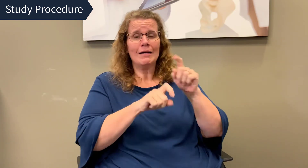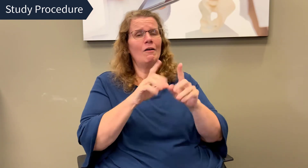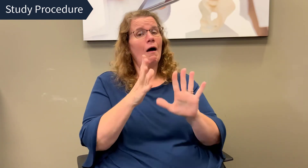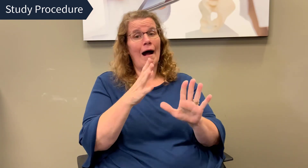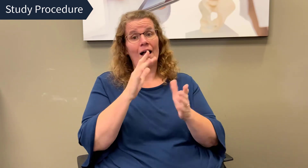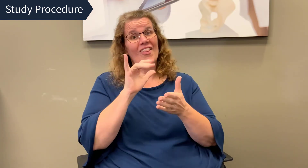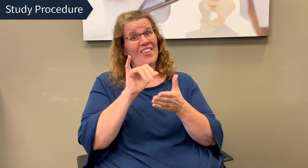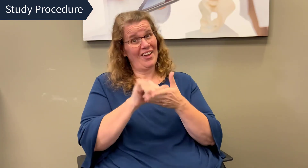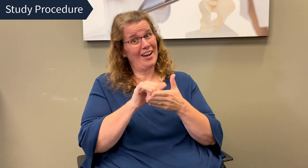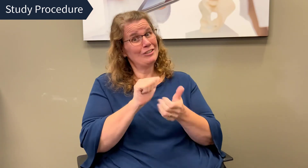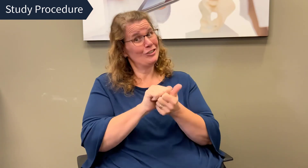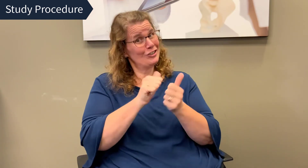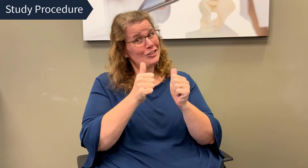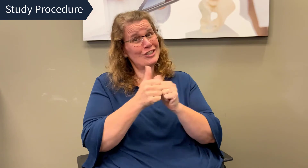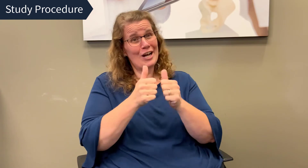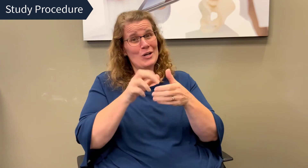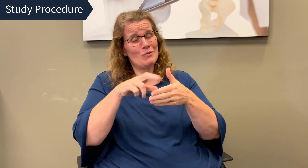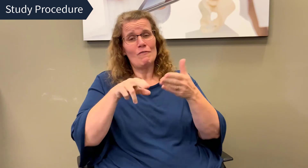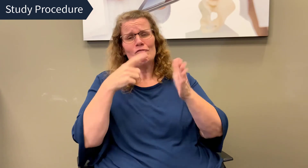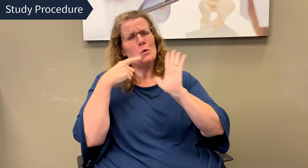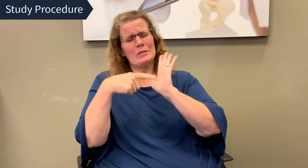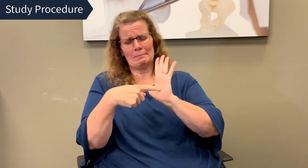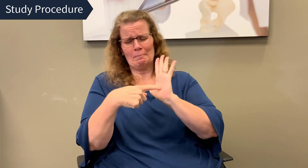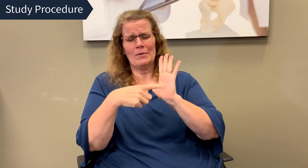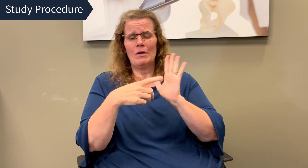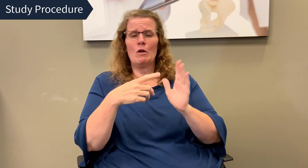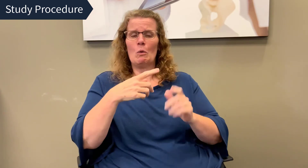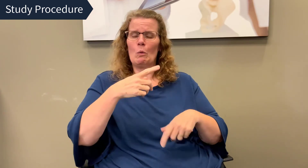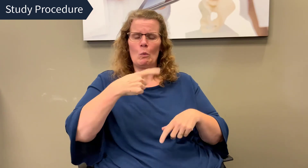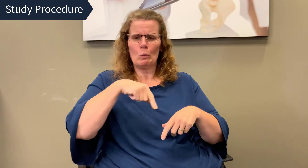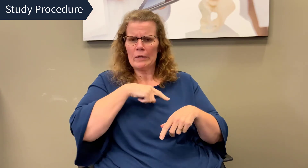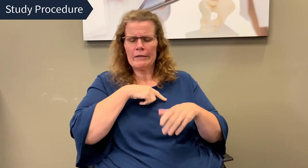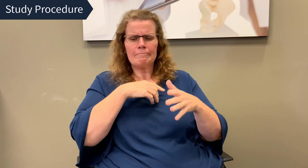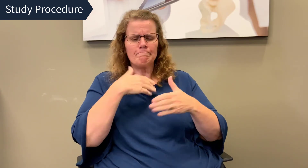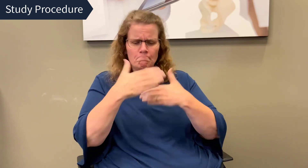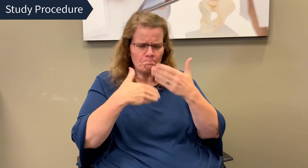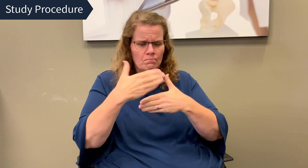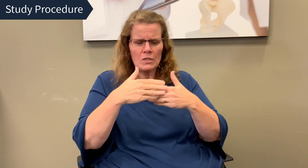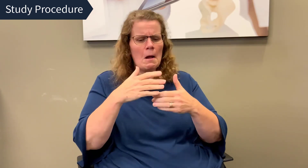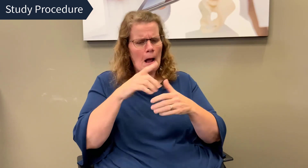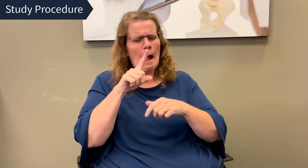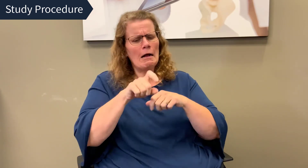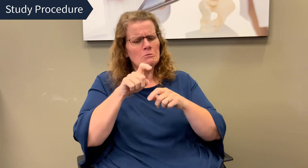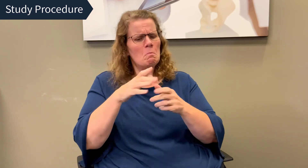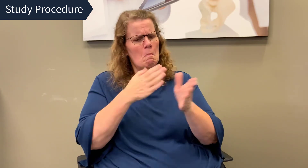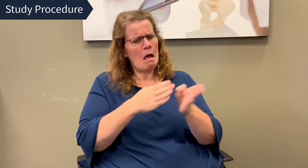to investigate access in dental offices, as well as the primary care offices that